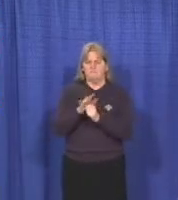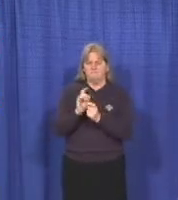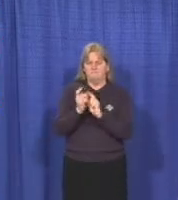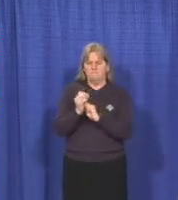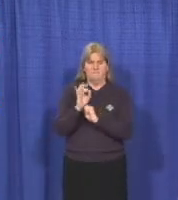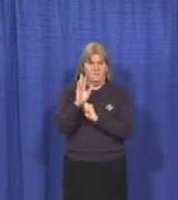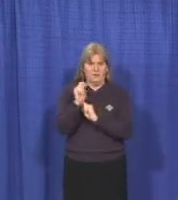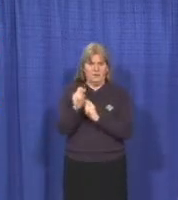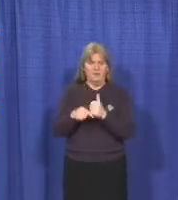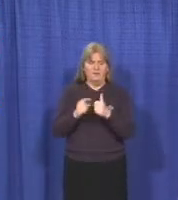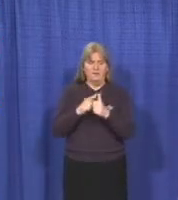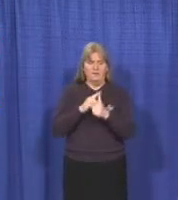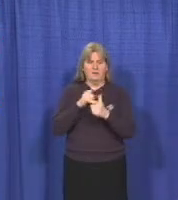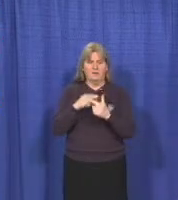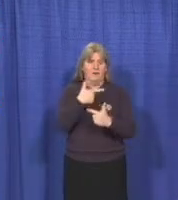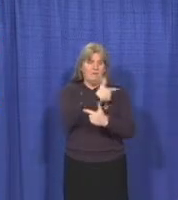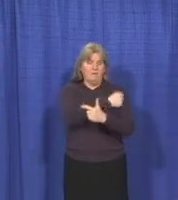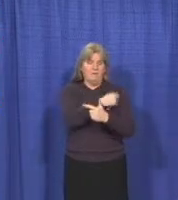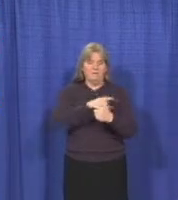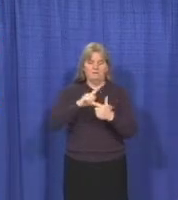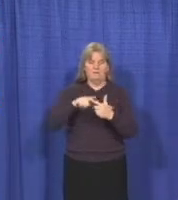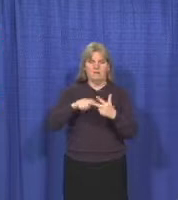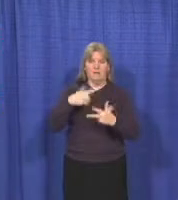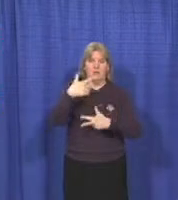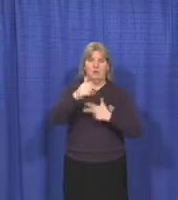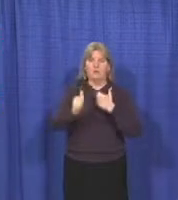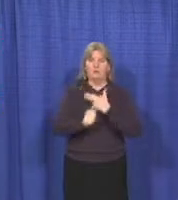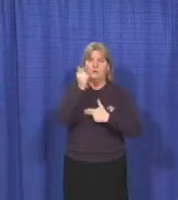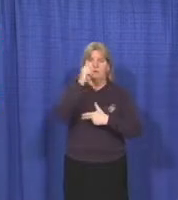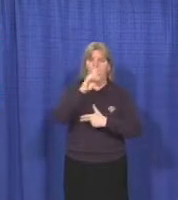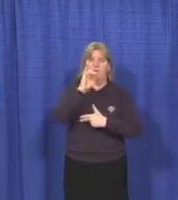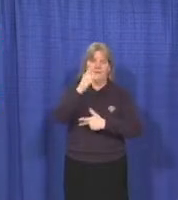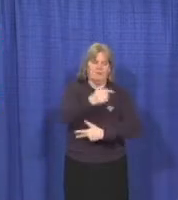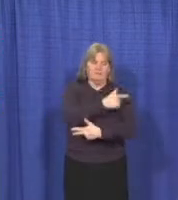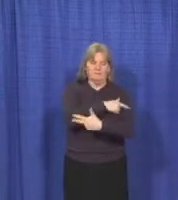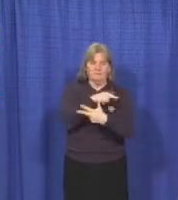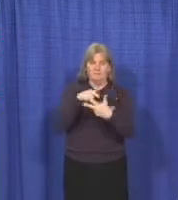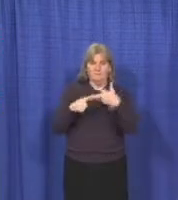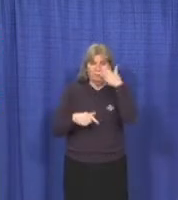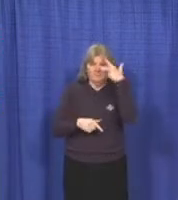vaccines and risk and our usual